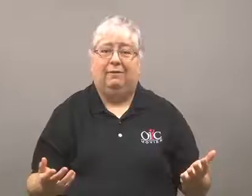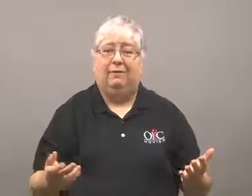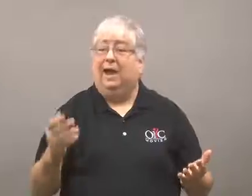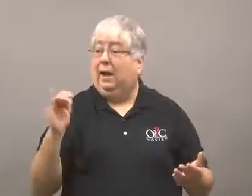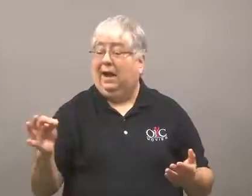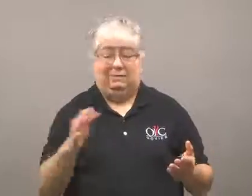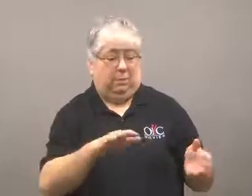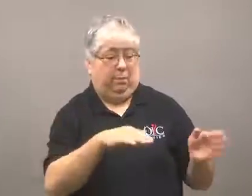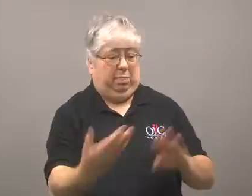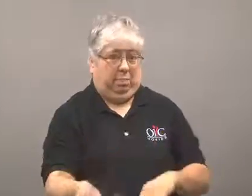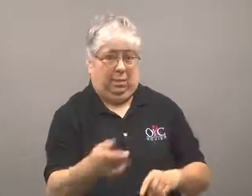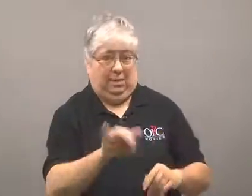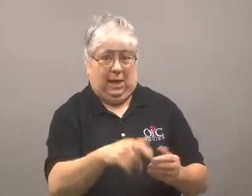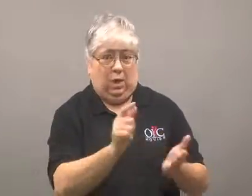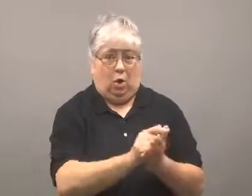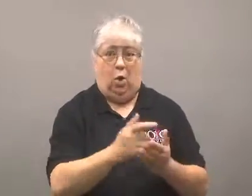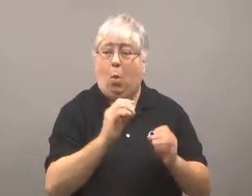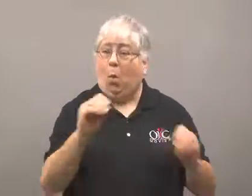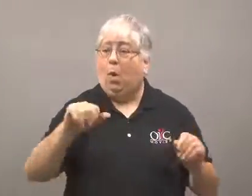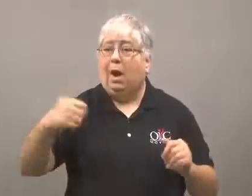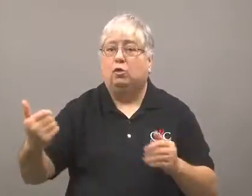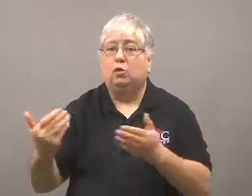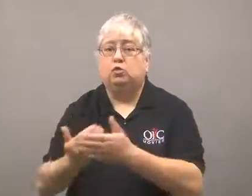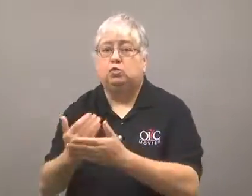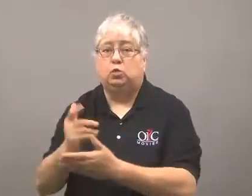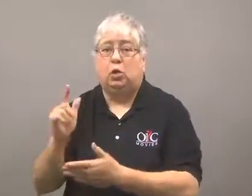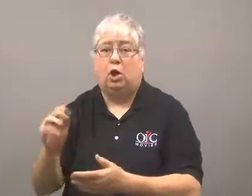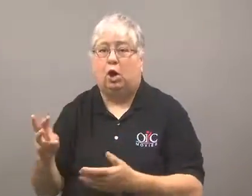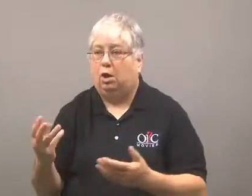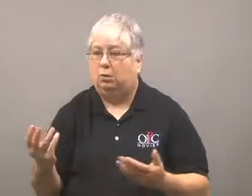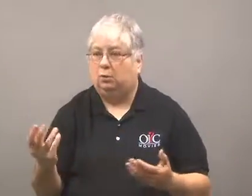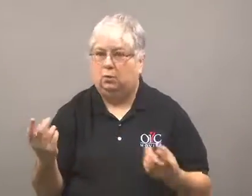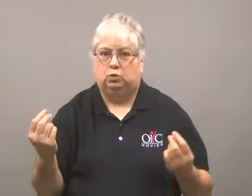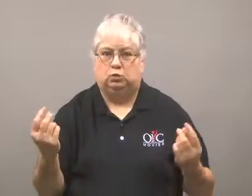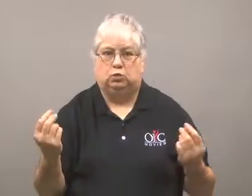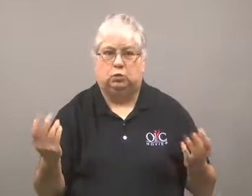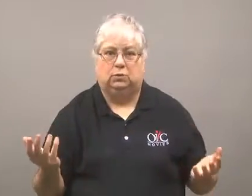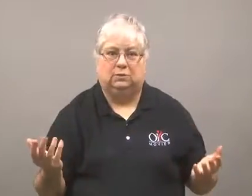If the law expires with nothing to replace it, what would happen?